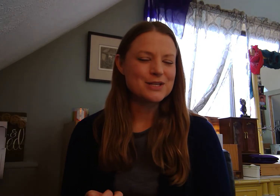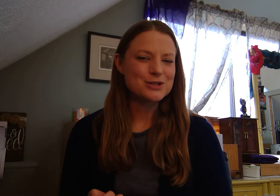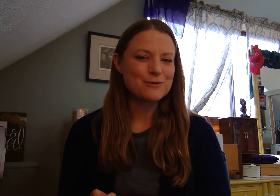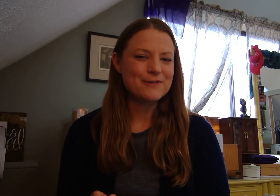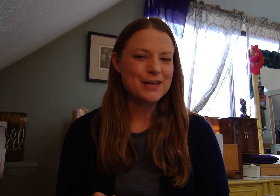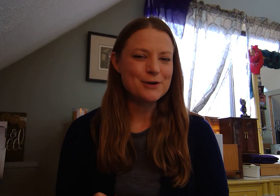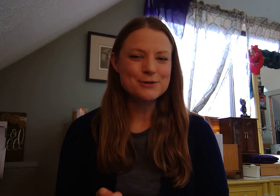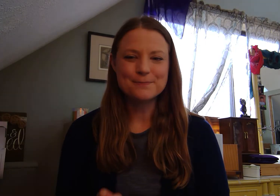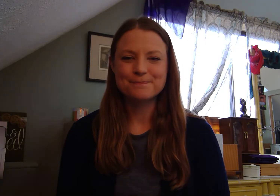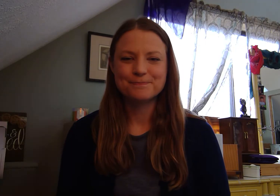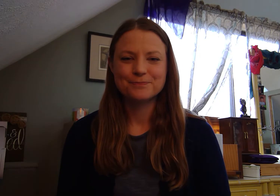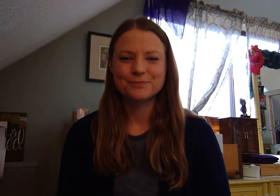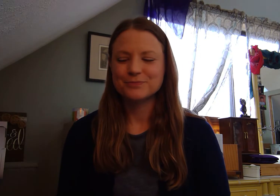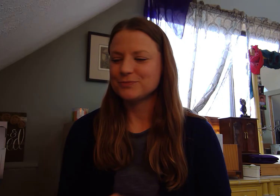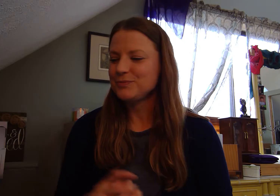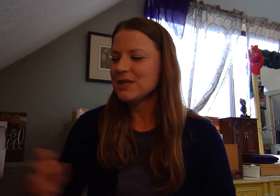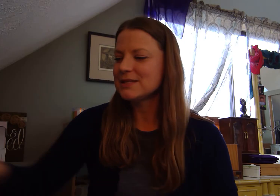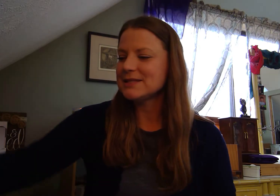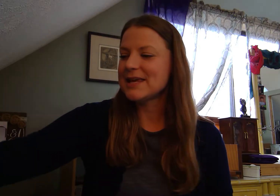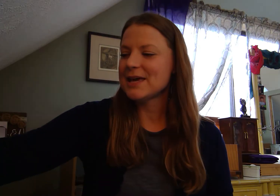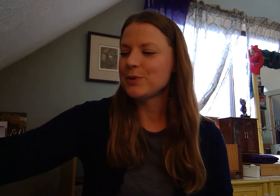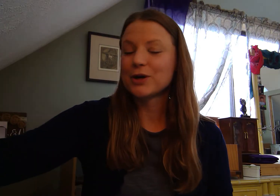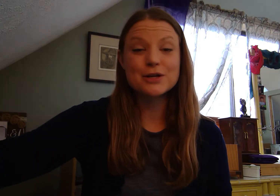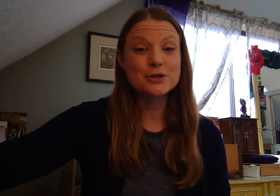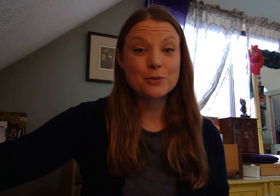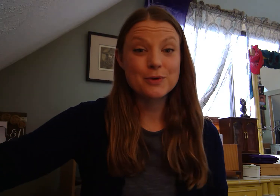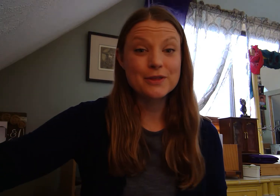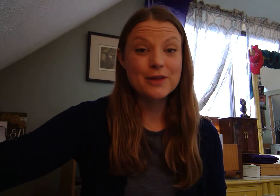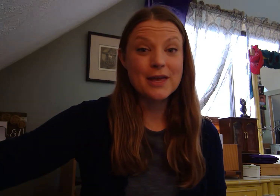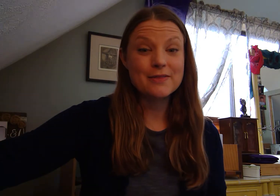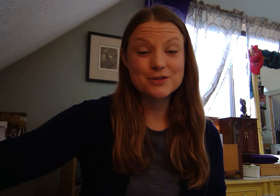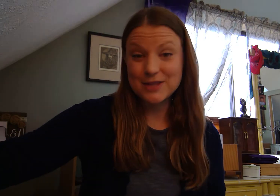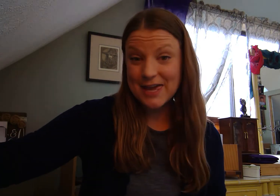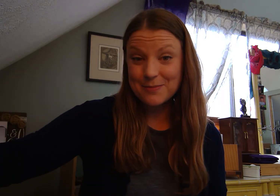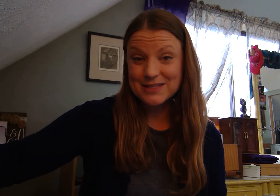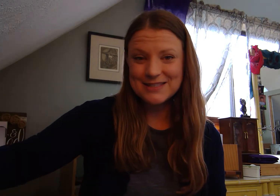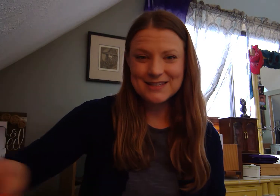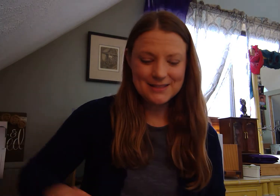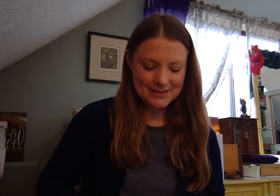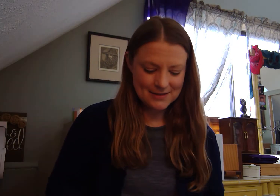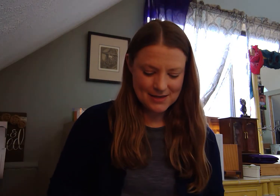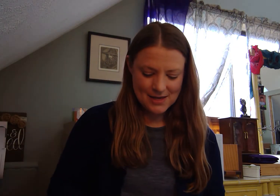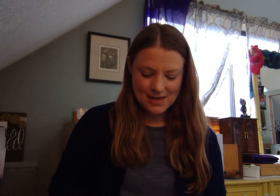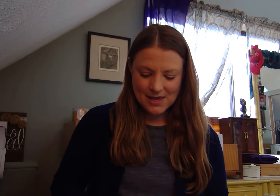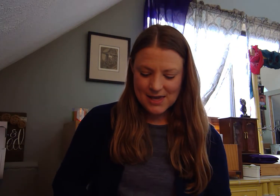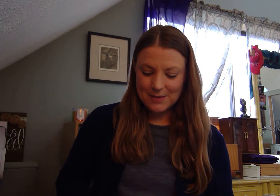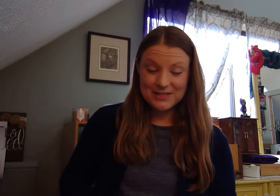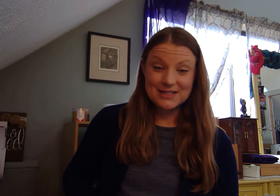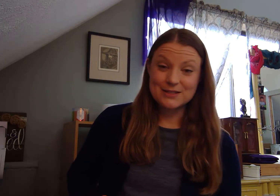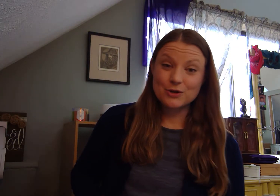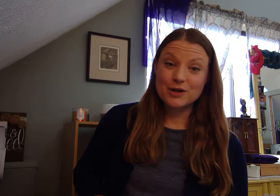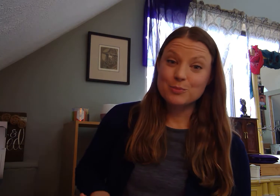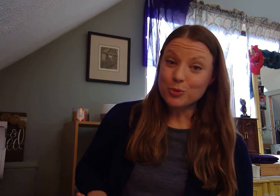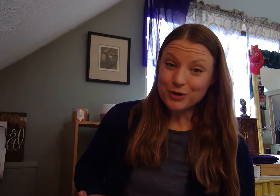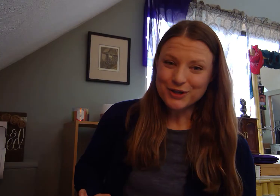additional videos. Today we are gonna start with the ABCs. ABCs are important